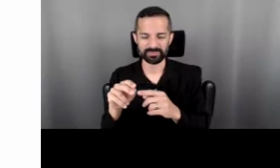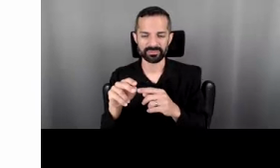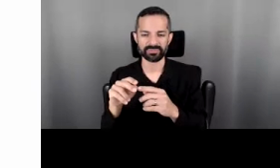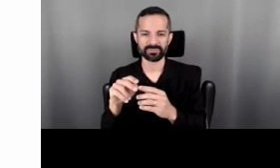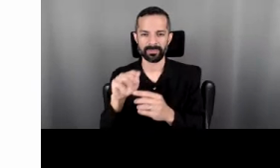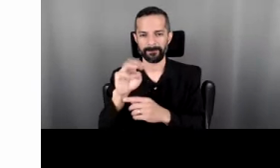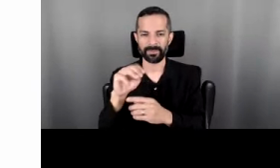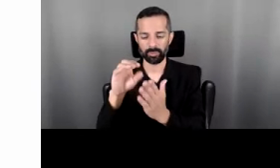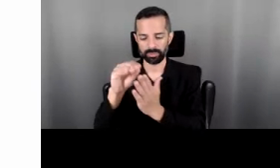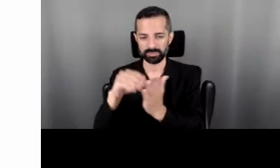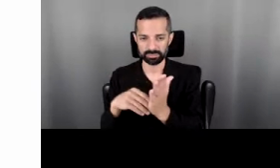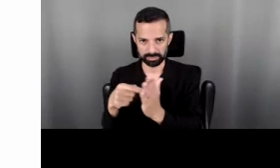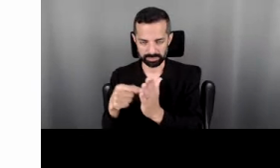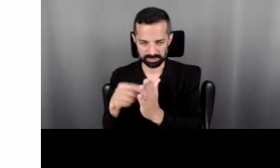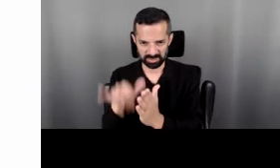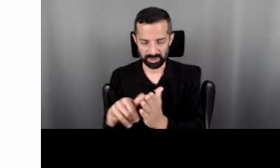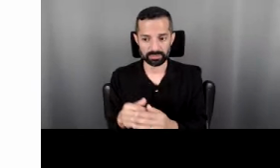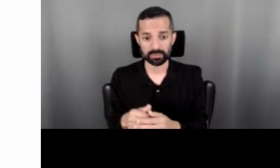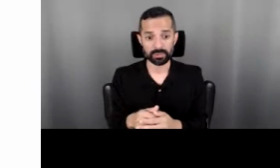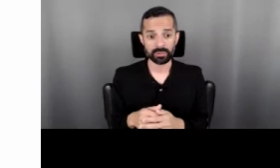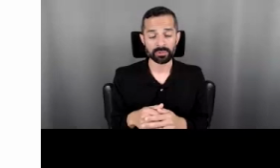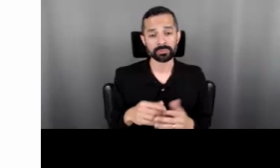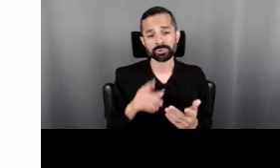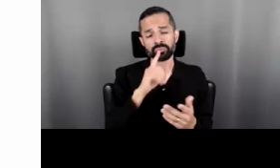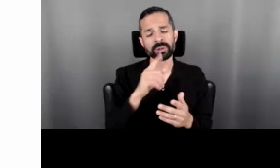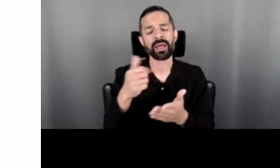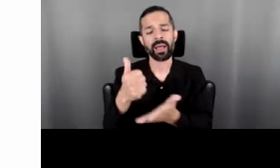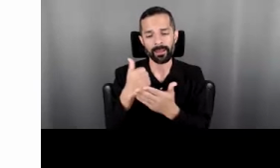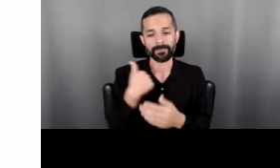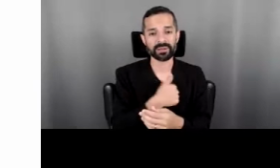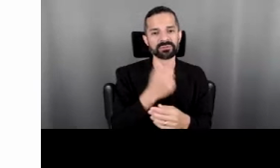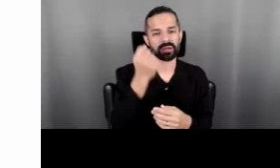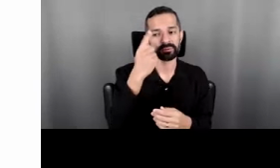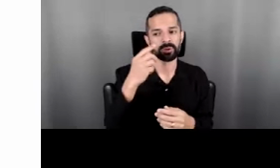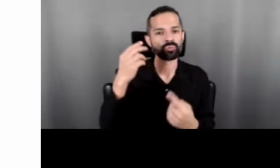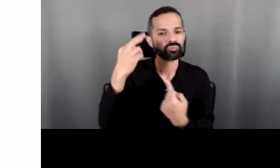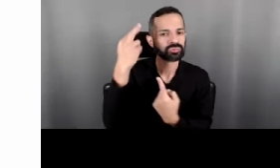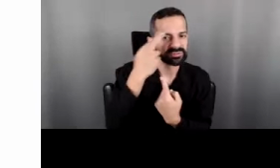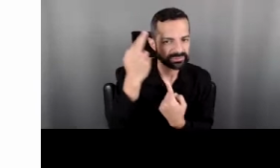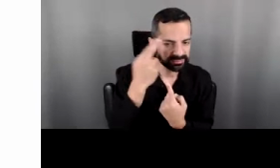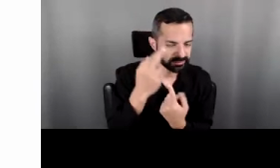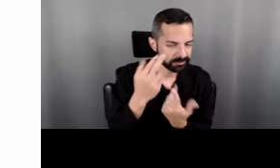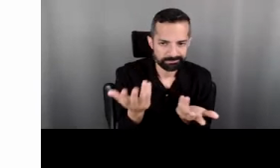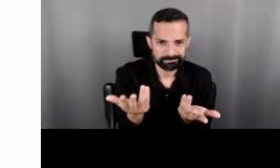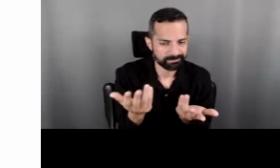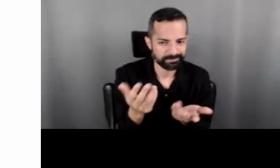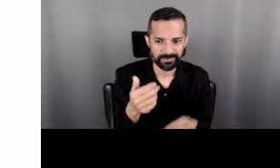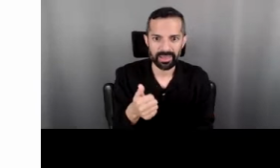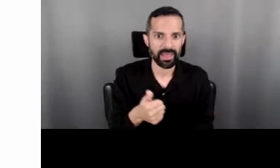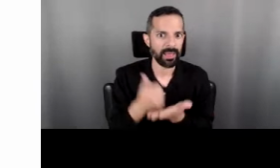the need for the resource and how it's connected to your goals. So even if we can't have a specific ranking in one particular area,